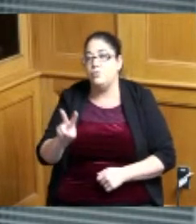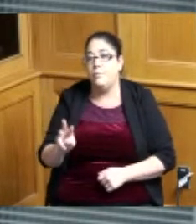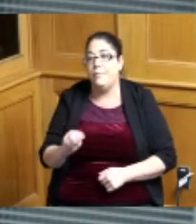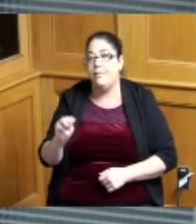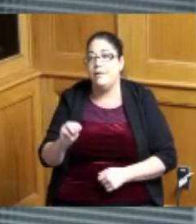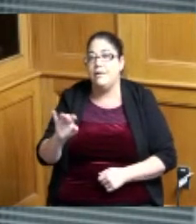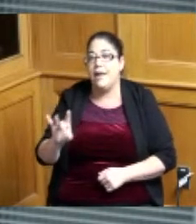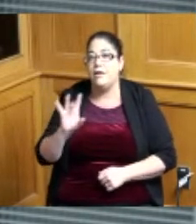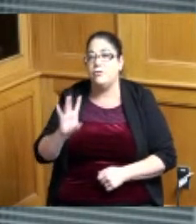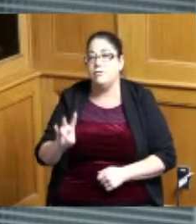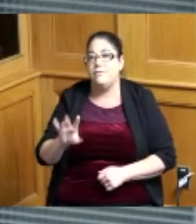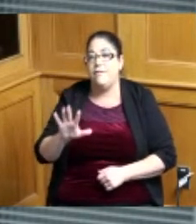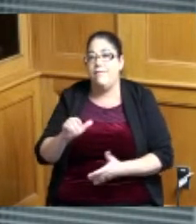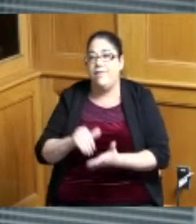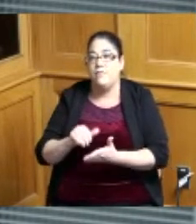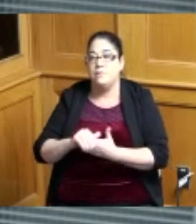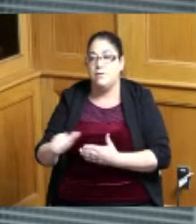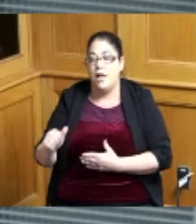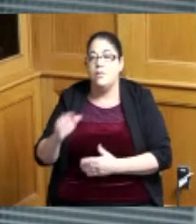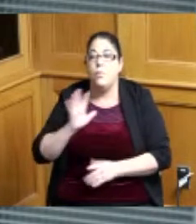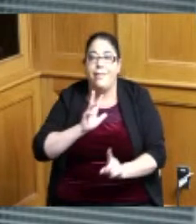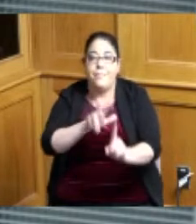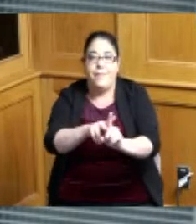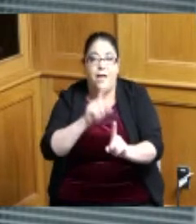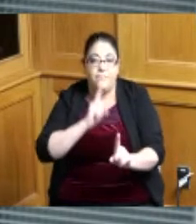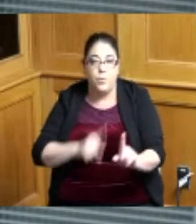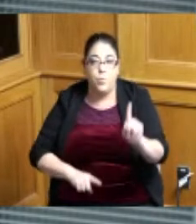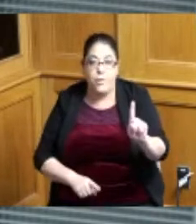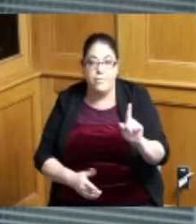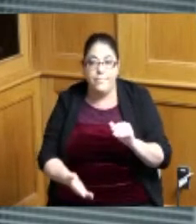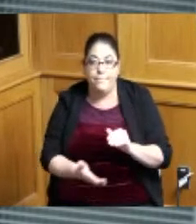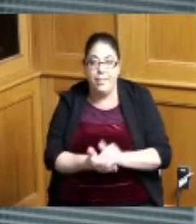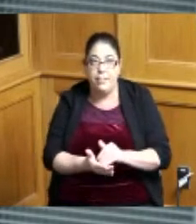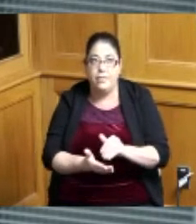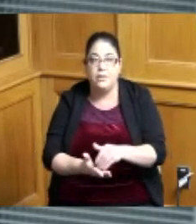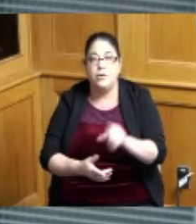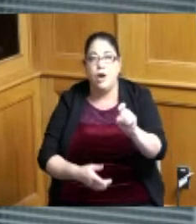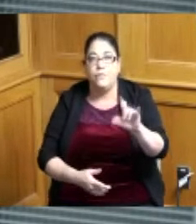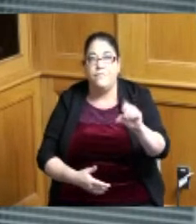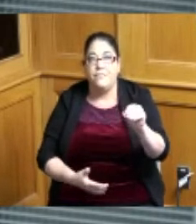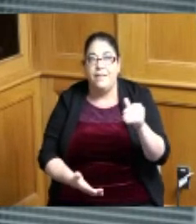dollars we're going to apply for one million one hundred and fifty thousand dollars from sorta